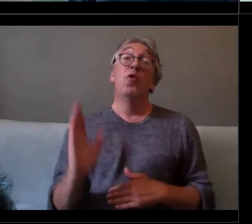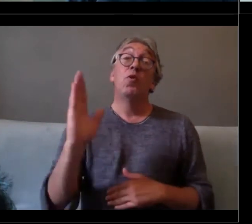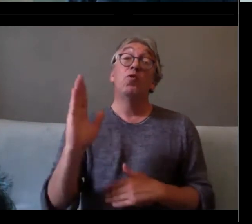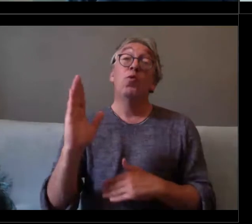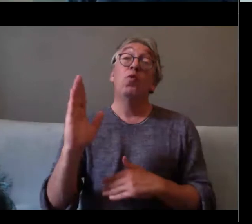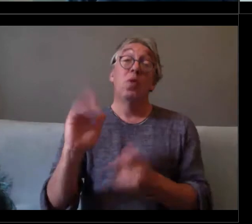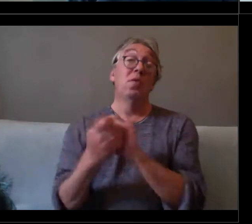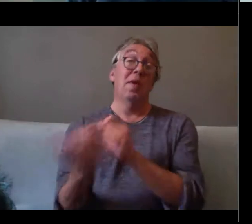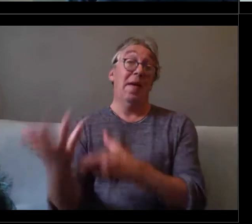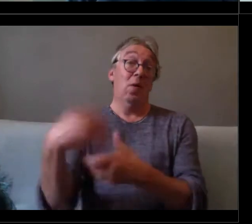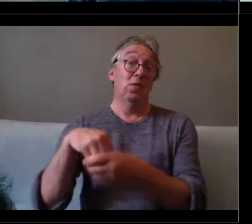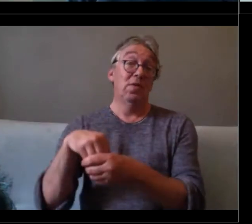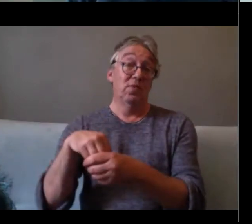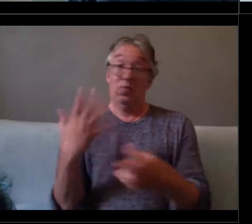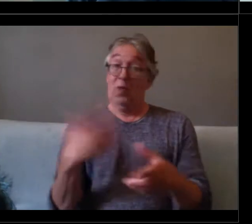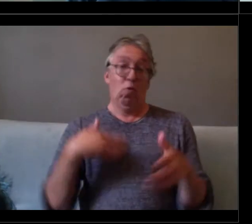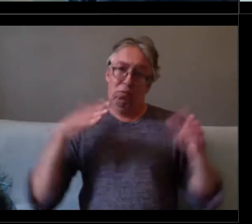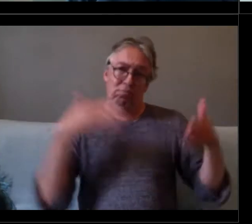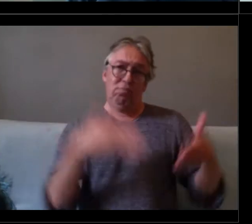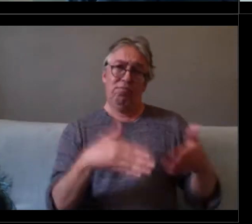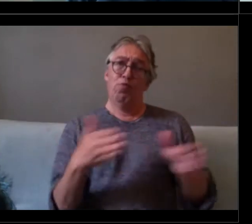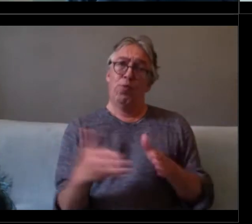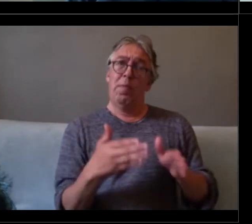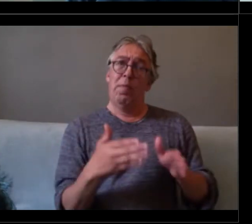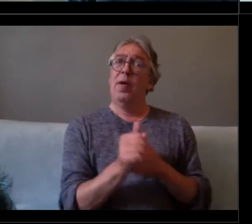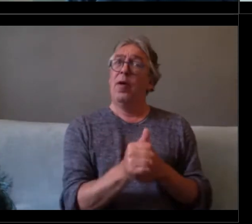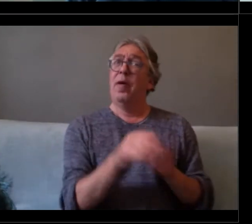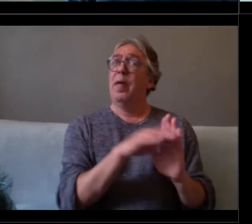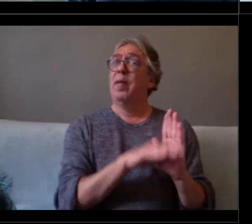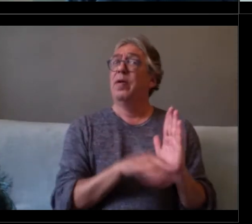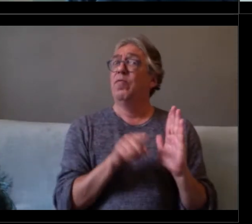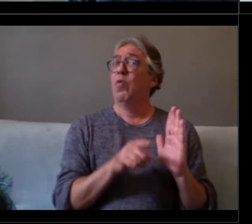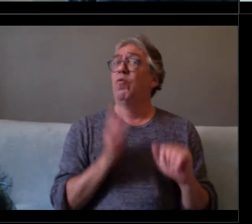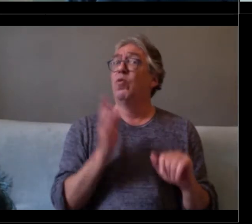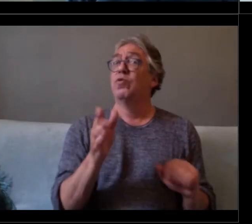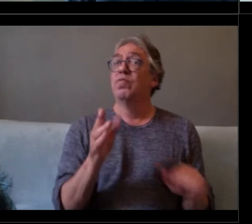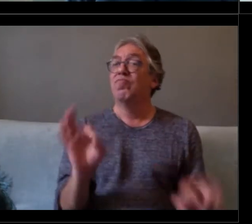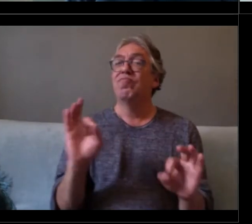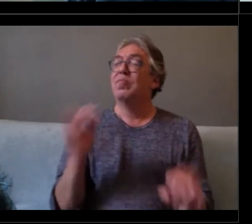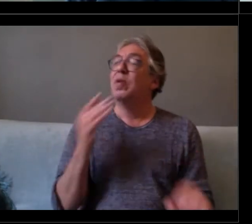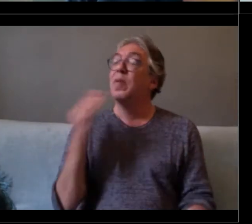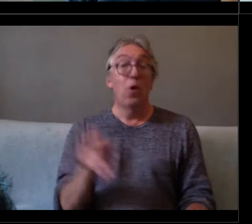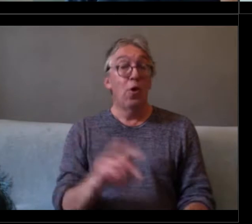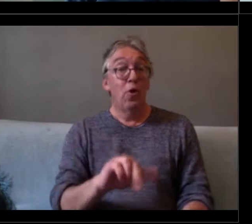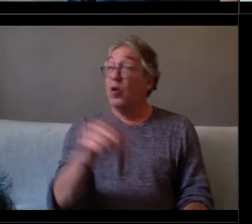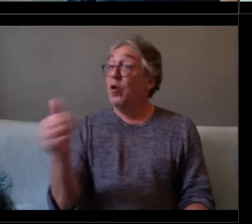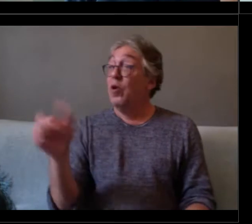That's it from my side. Thank you. Regina, do you have anything to share?